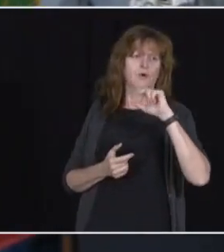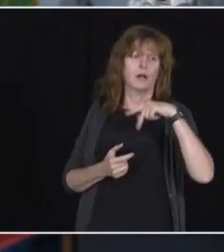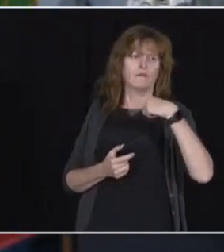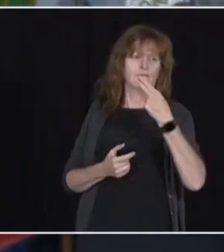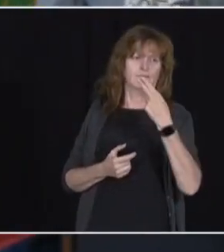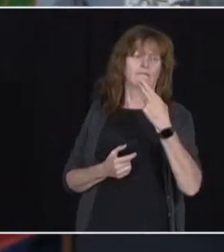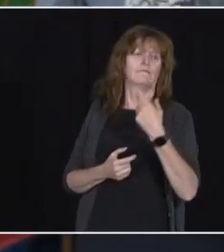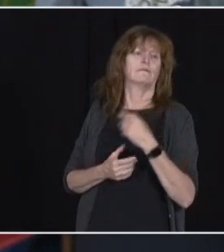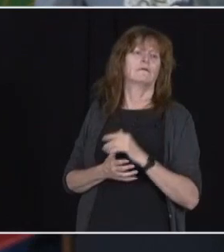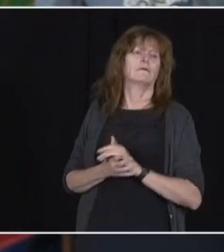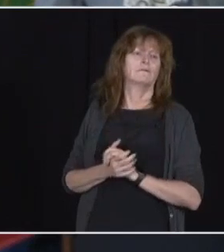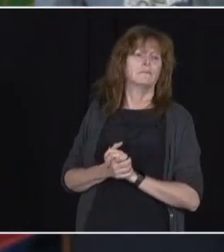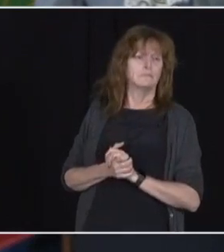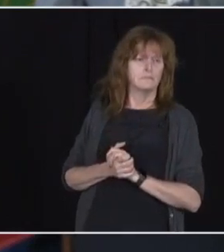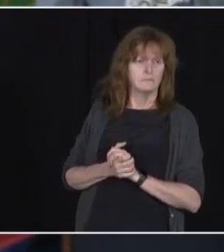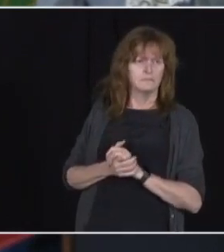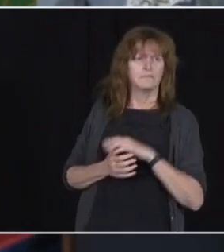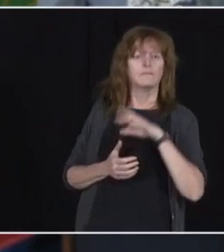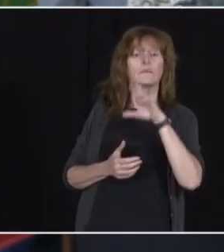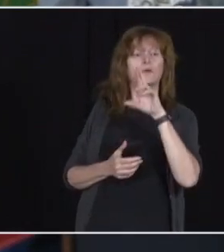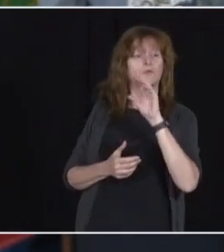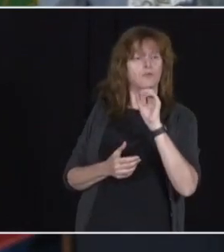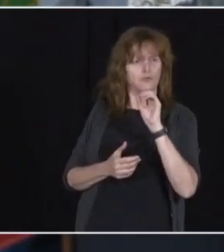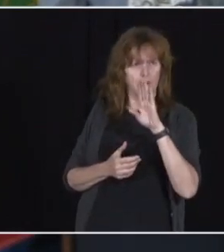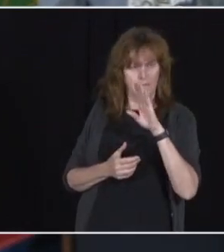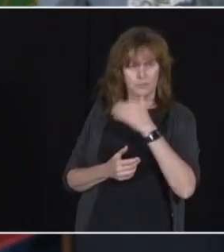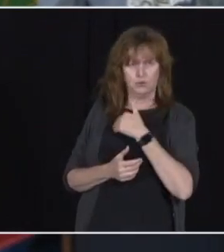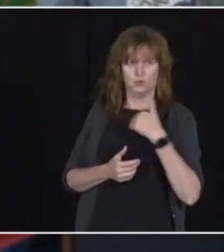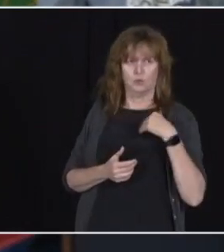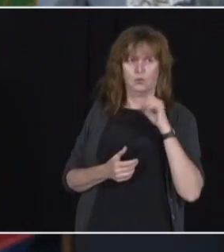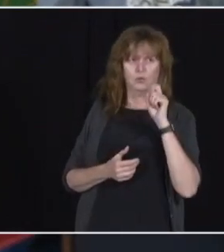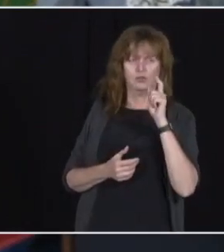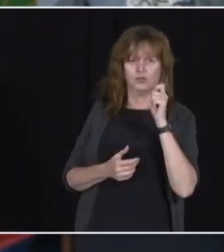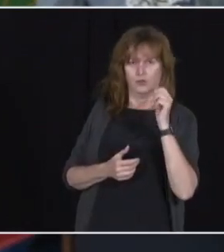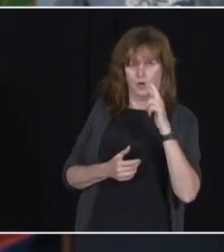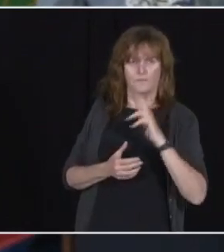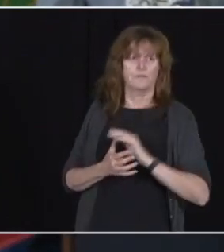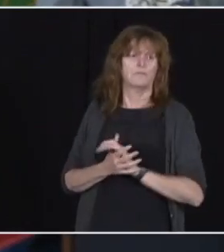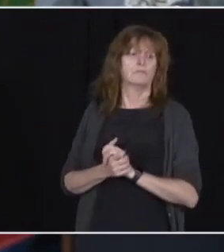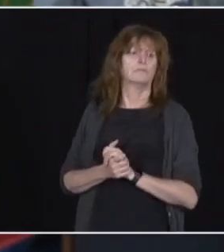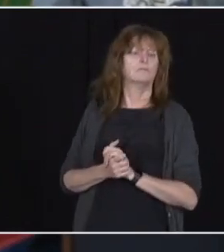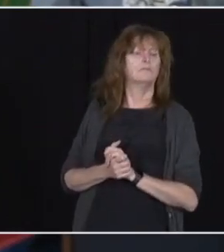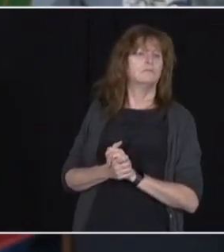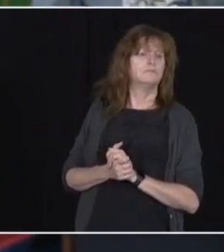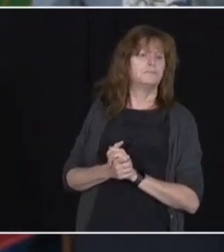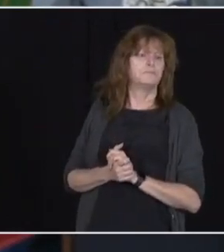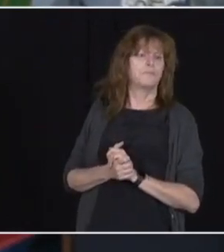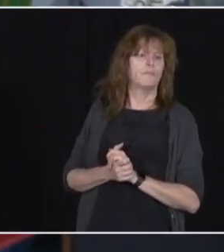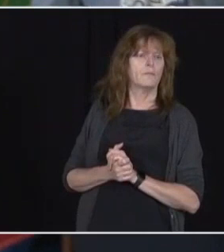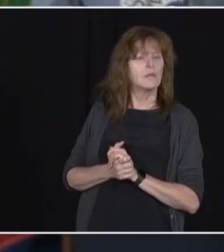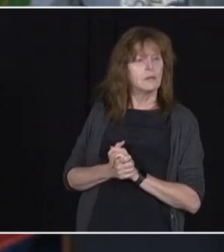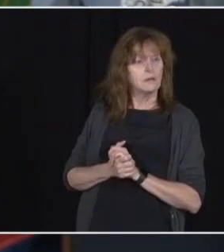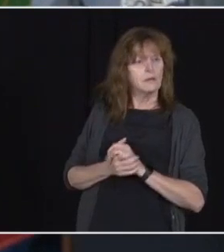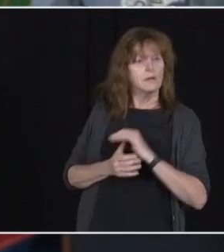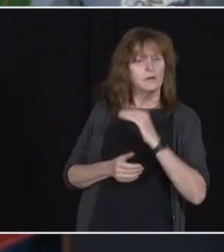Comes from Rob Ferguson with the Toronto Star. Please go ahead. Hi colour premiere. I am just wondering, maybe for Minister